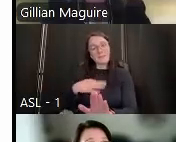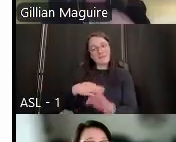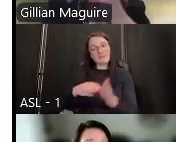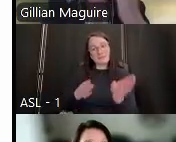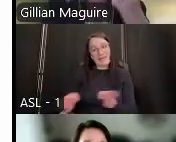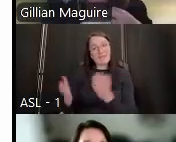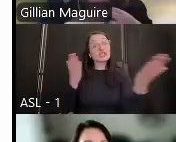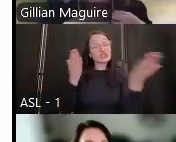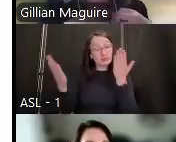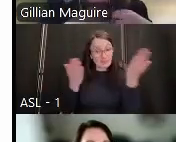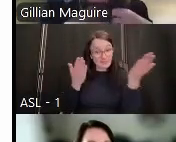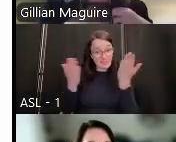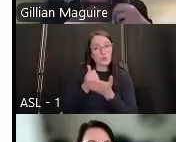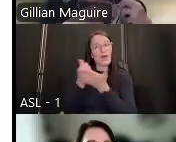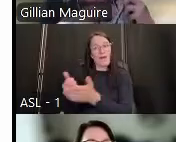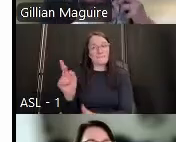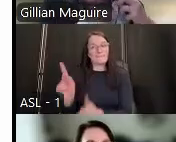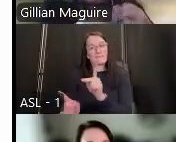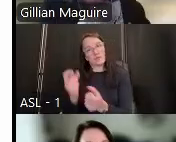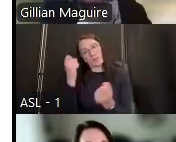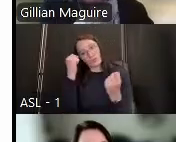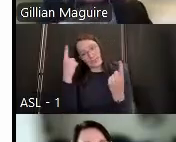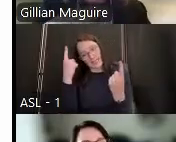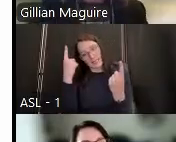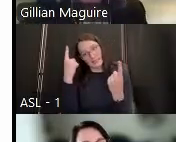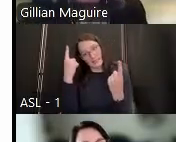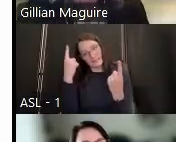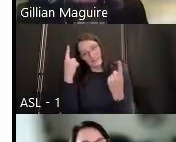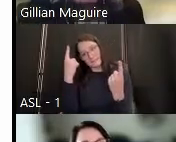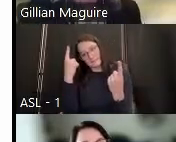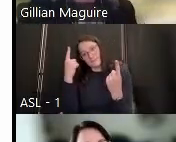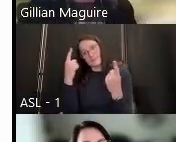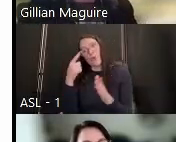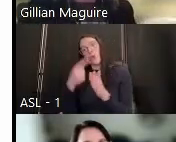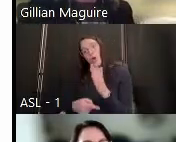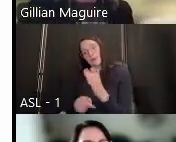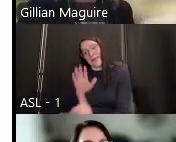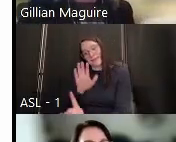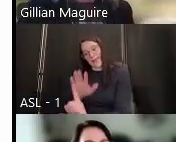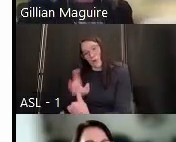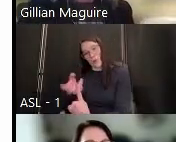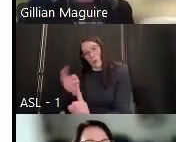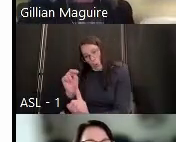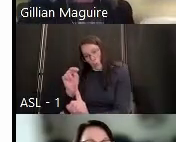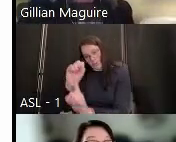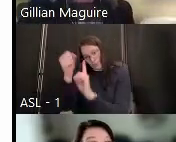help an individual to really understand what an individual's own unique situation is and if